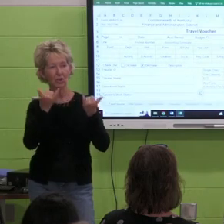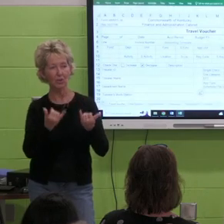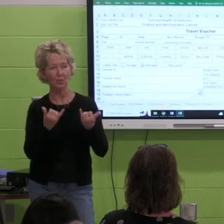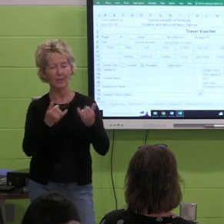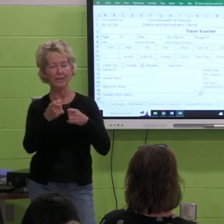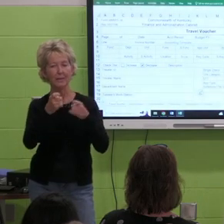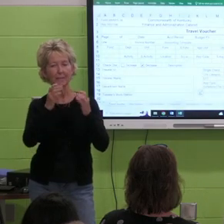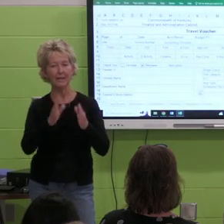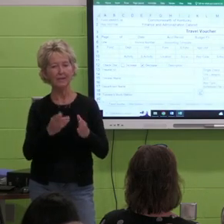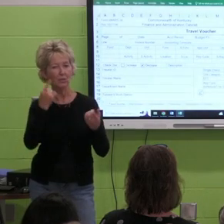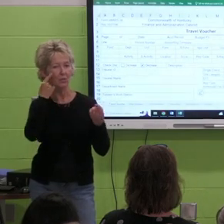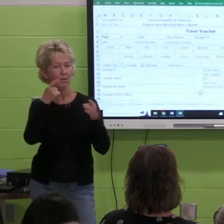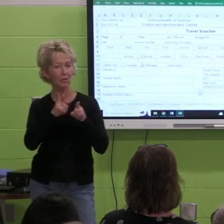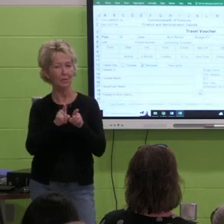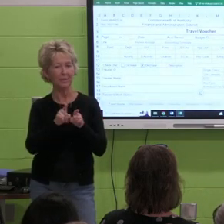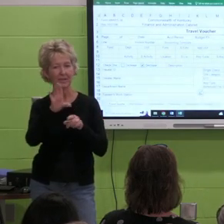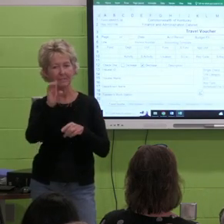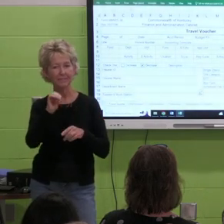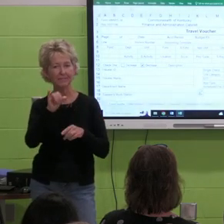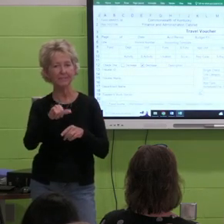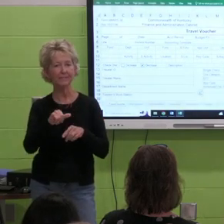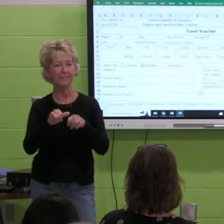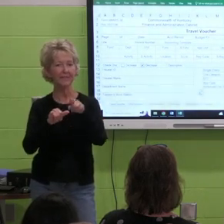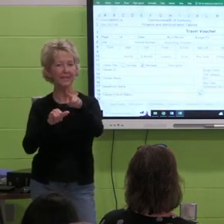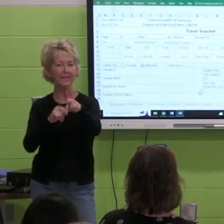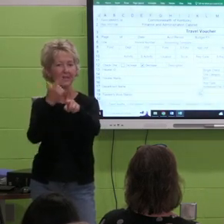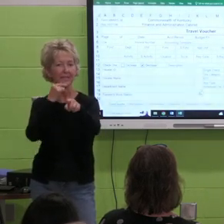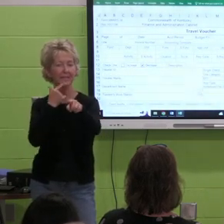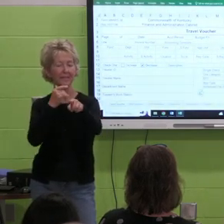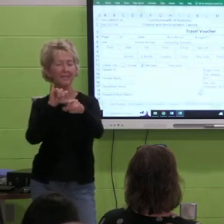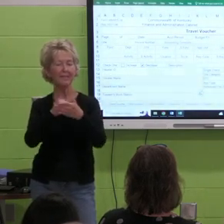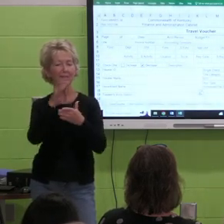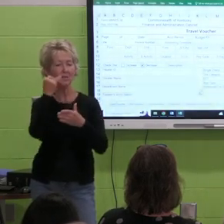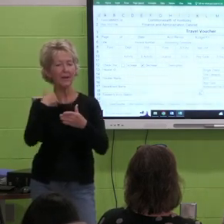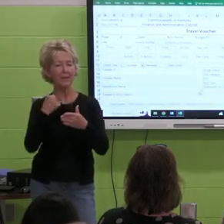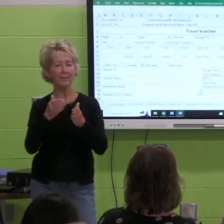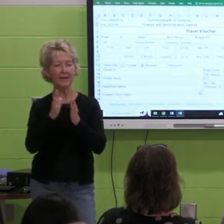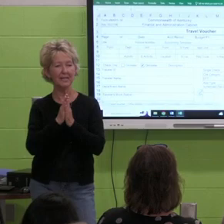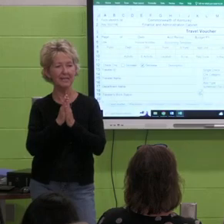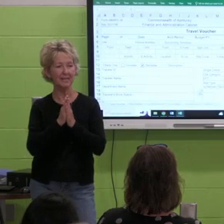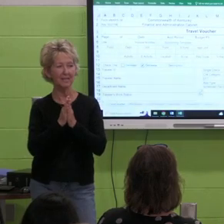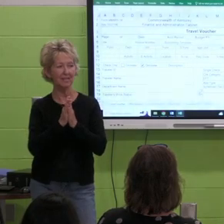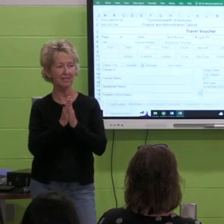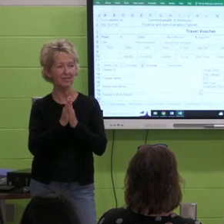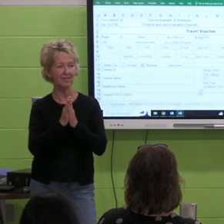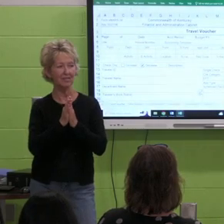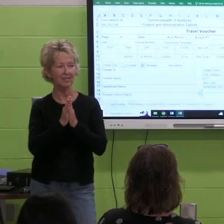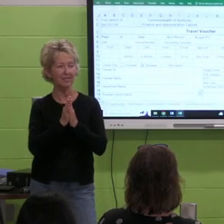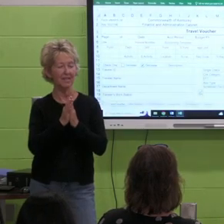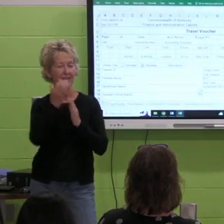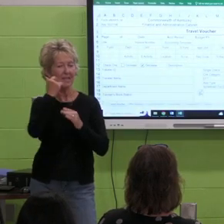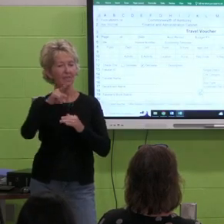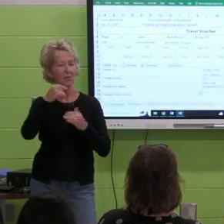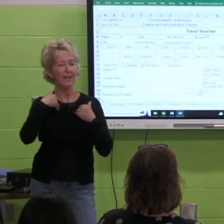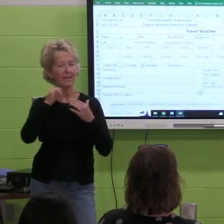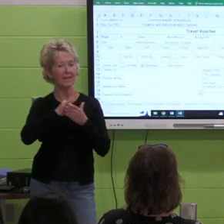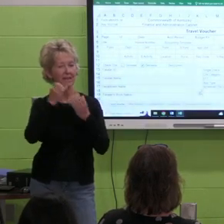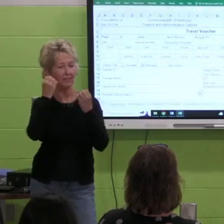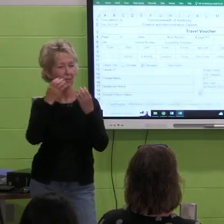okay yeah well I mean and if you have that information and you're okay with